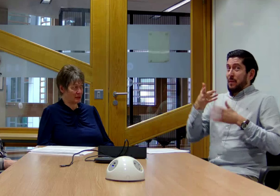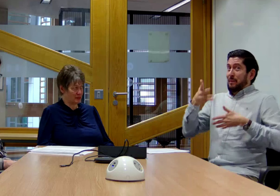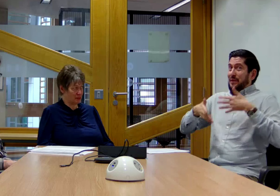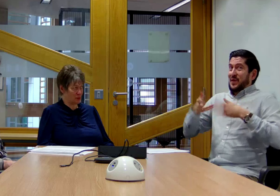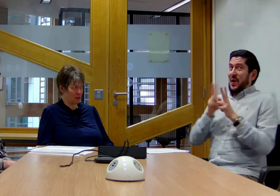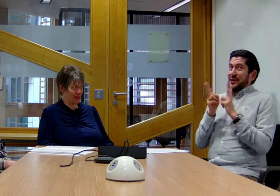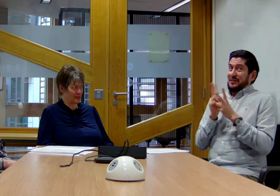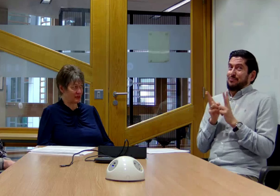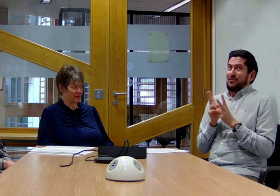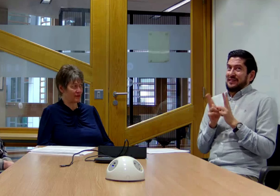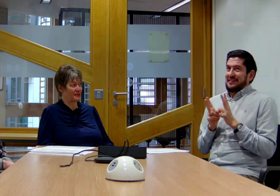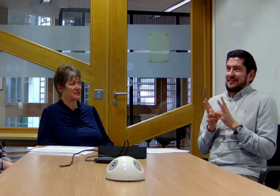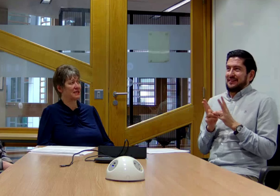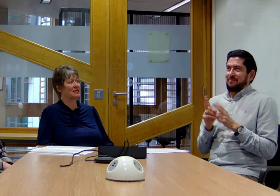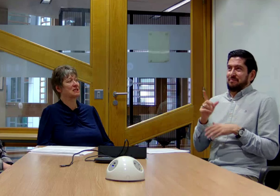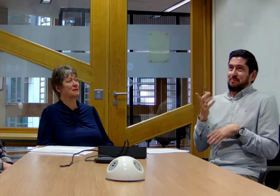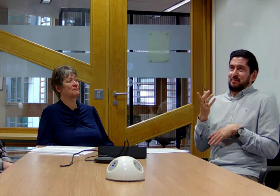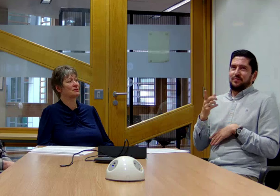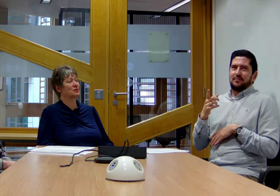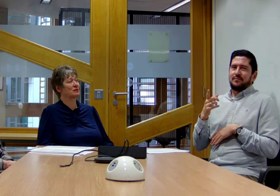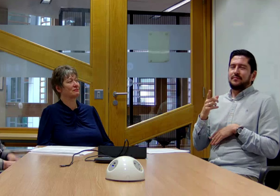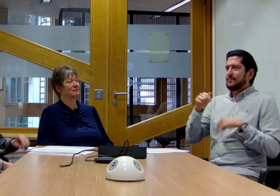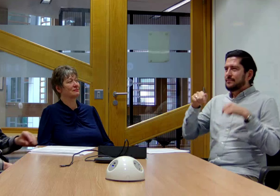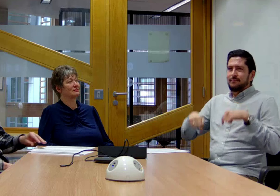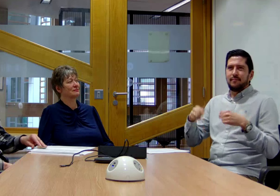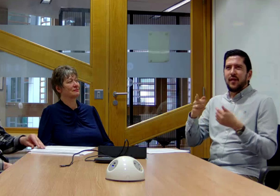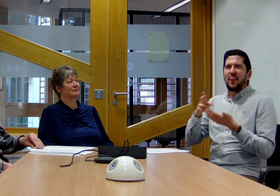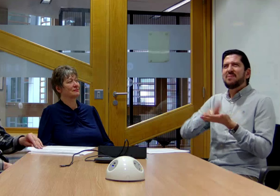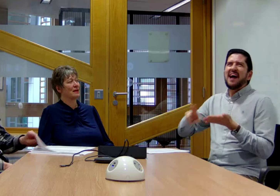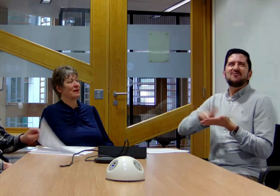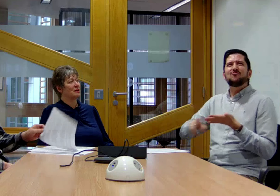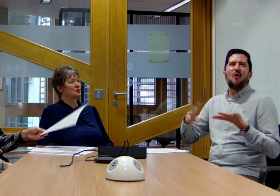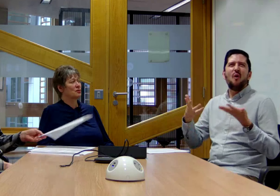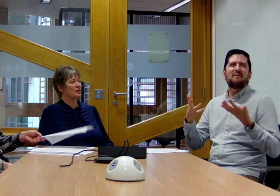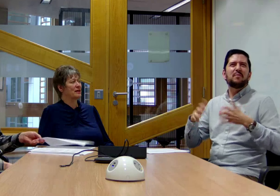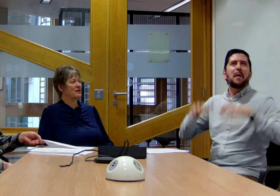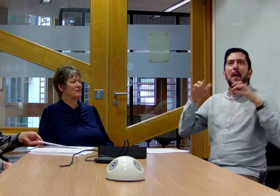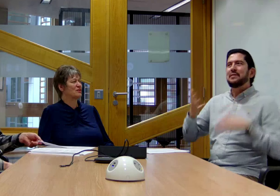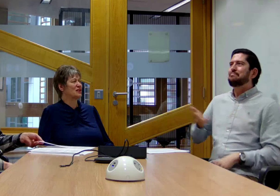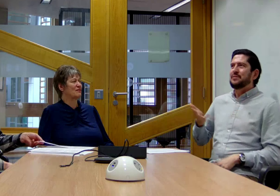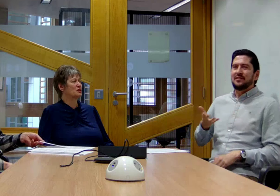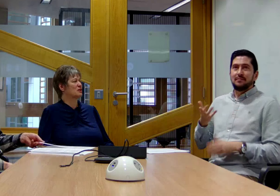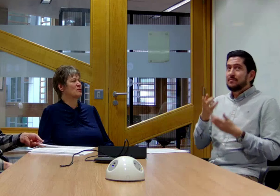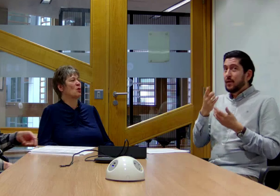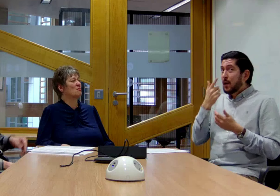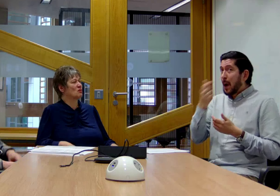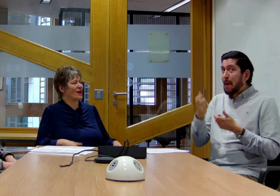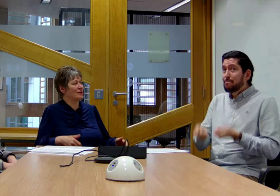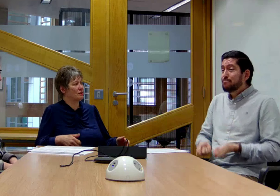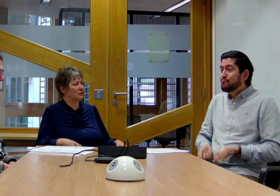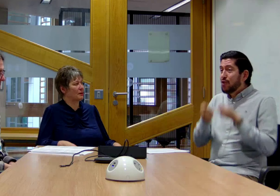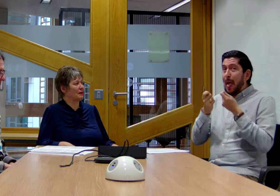there's a lot of live parliamentary business and that can be problematic for BSL interpreters.